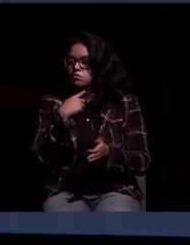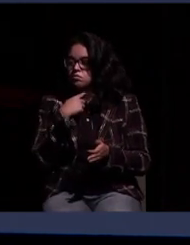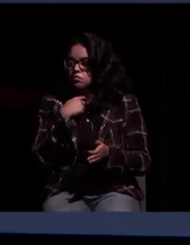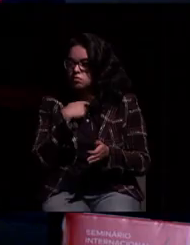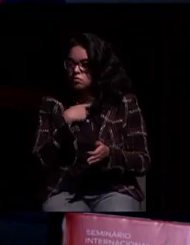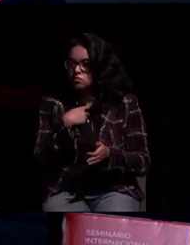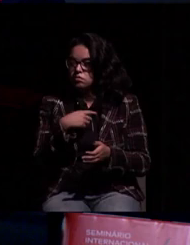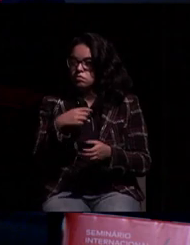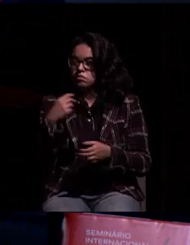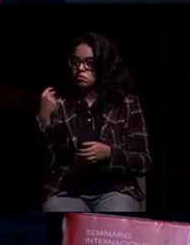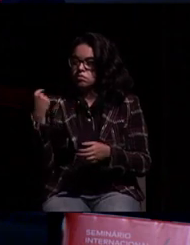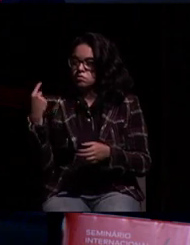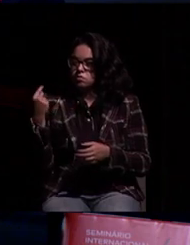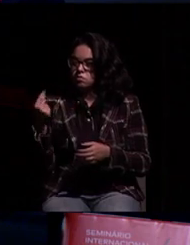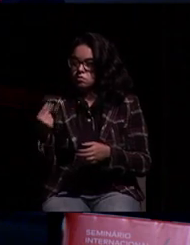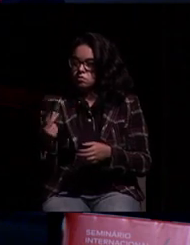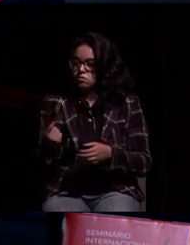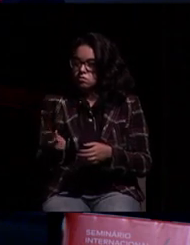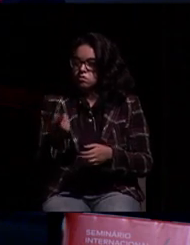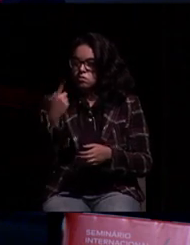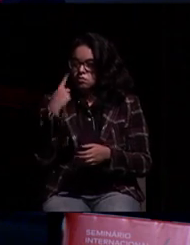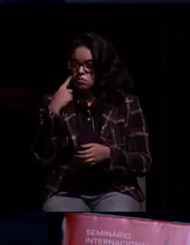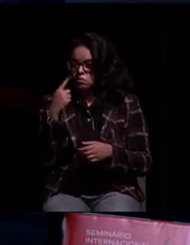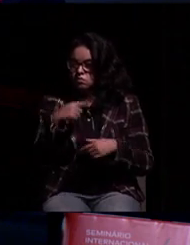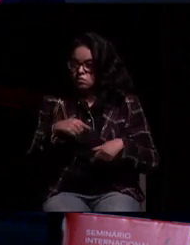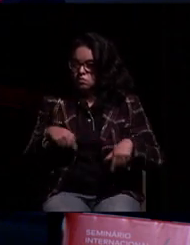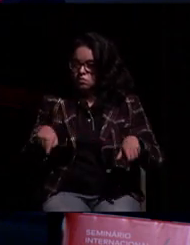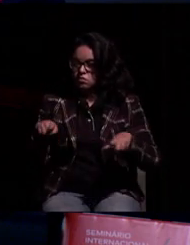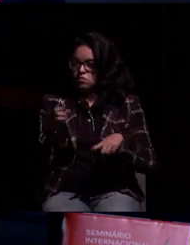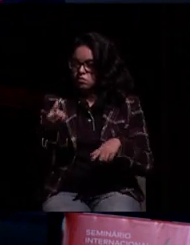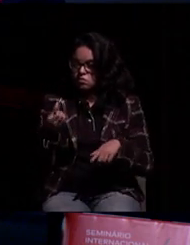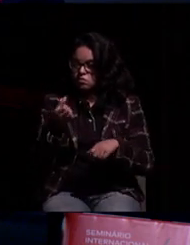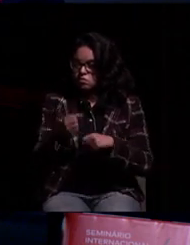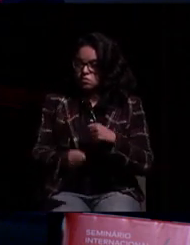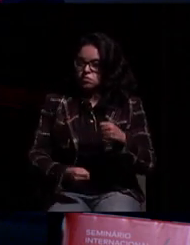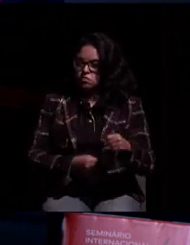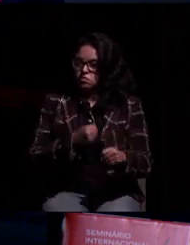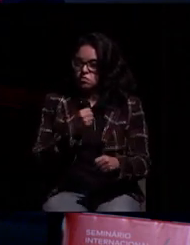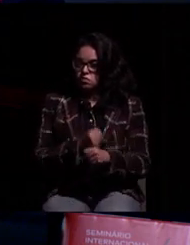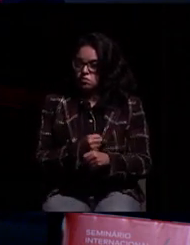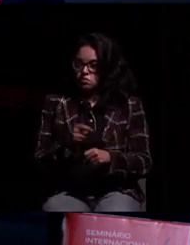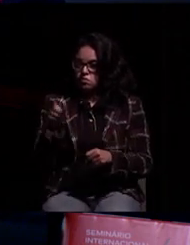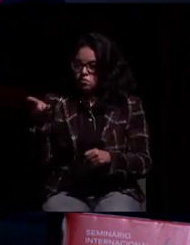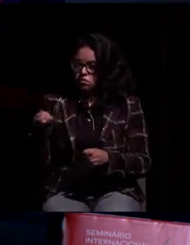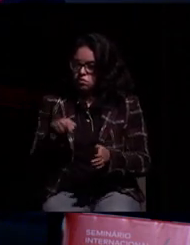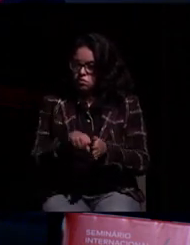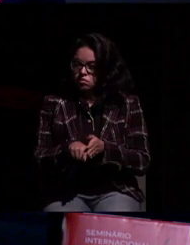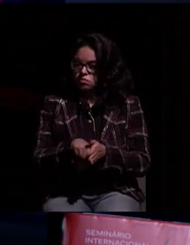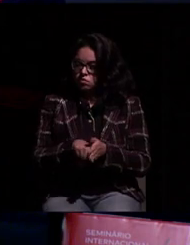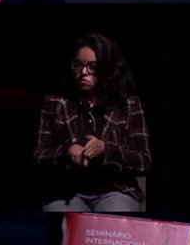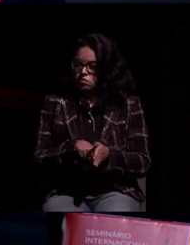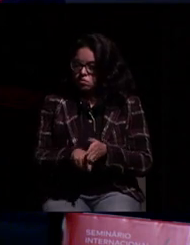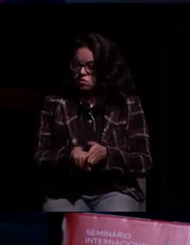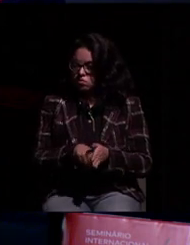I stayed in Portugal for six years. Considering the research on the Vale do Jequitinhonha,